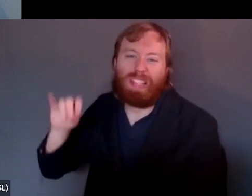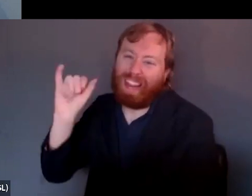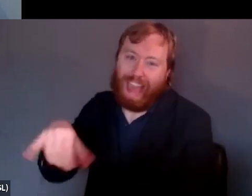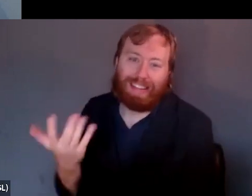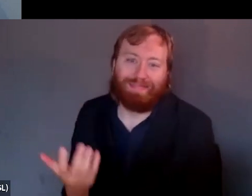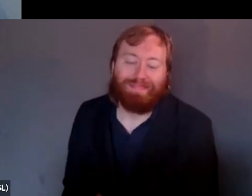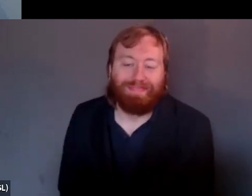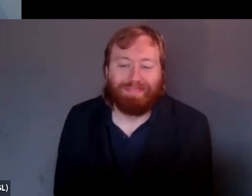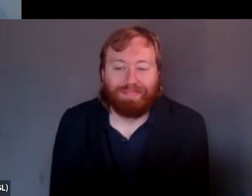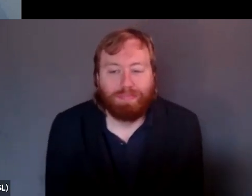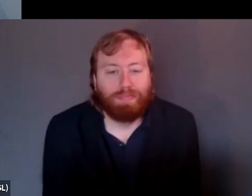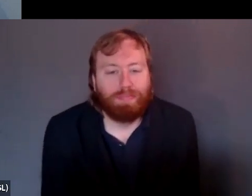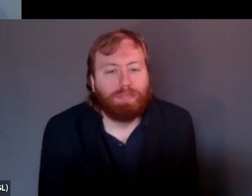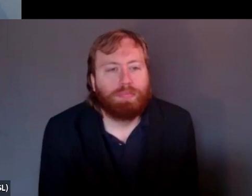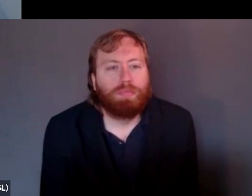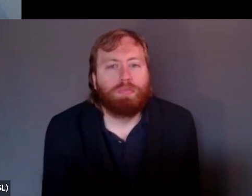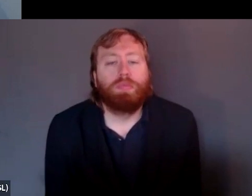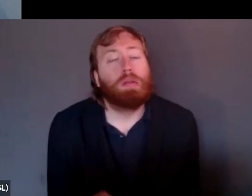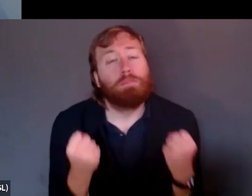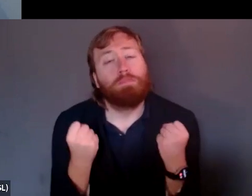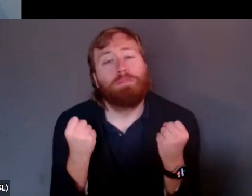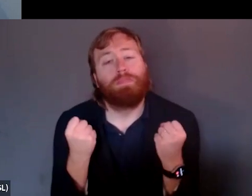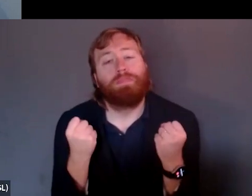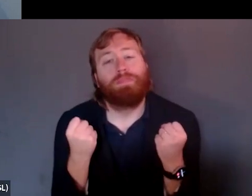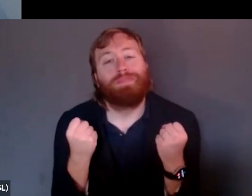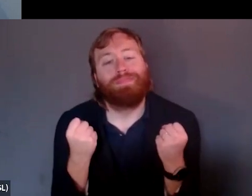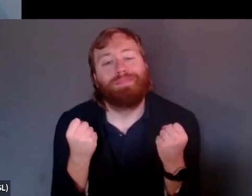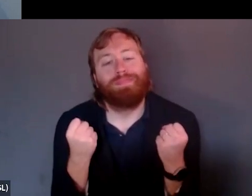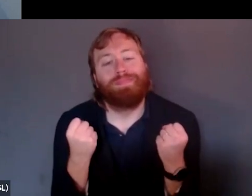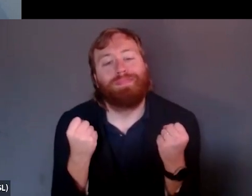Which many advice for agencies and freelancers